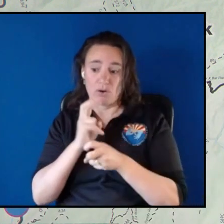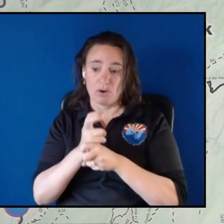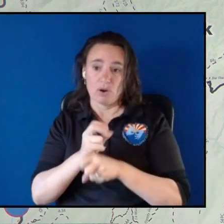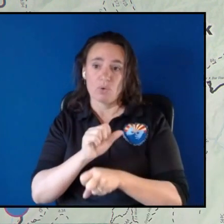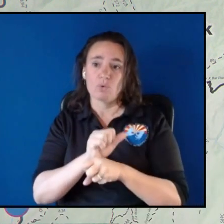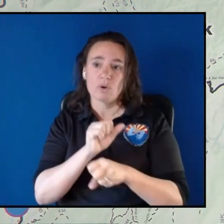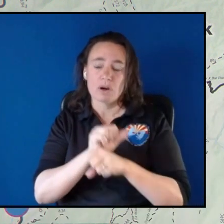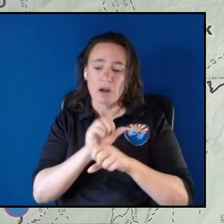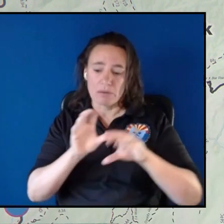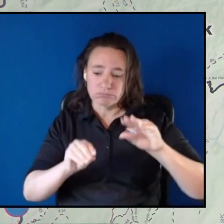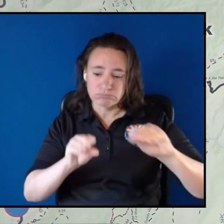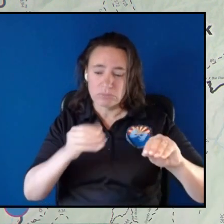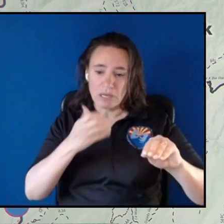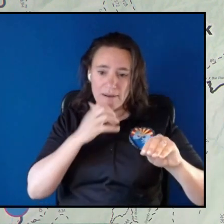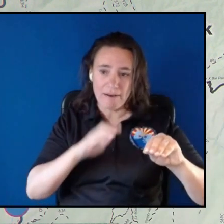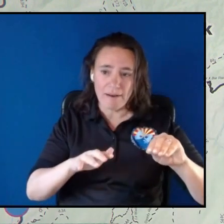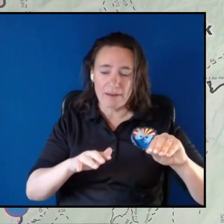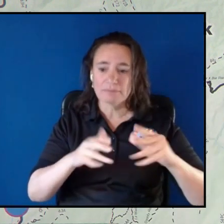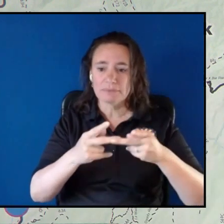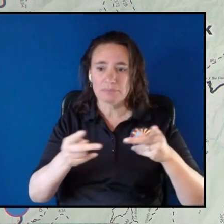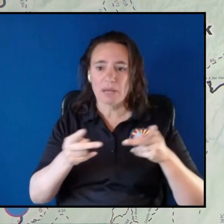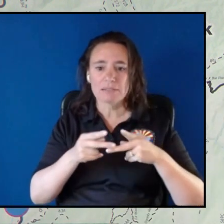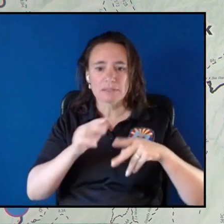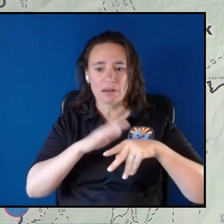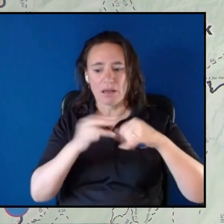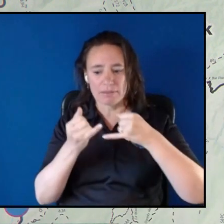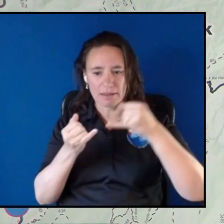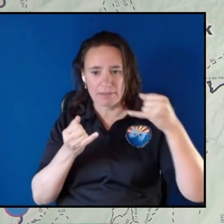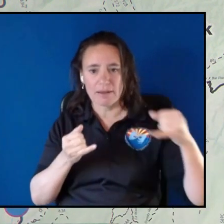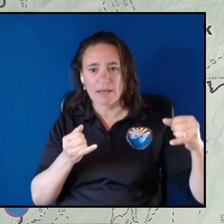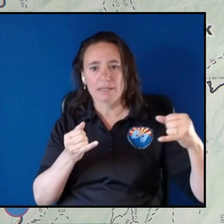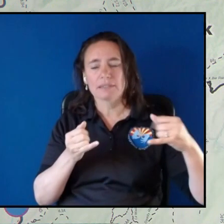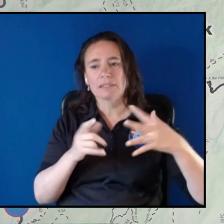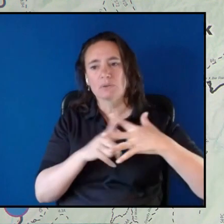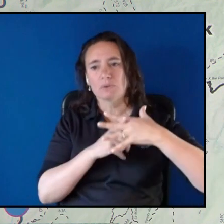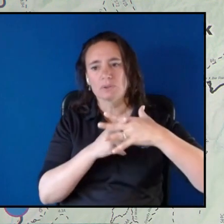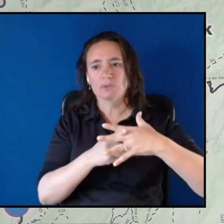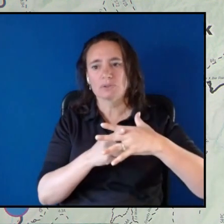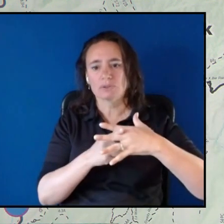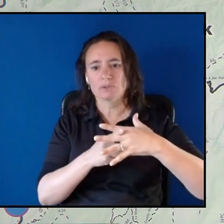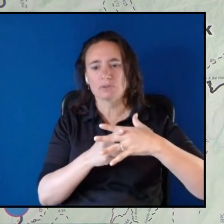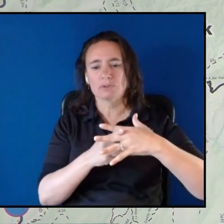so that we can start allowing the communities of Lower